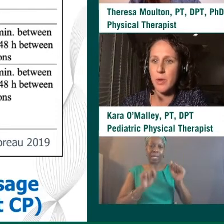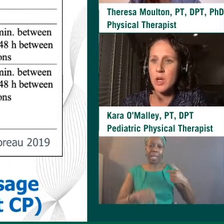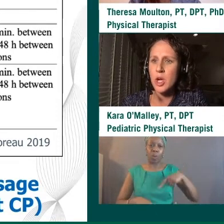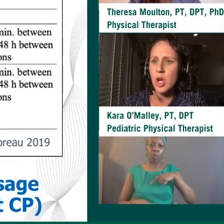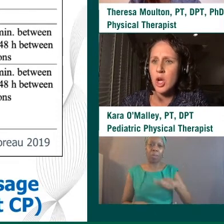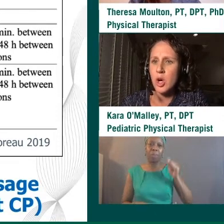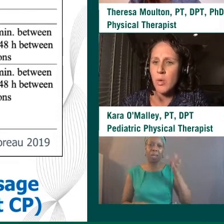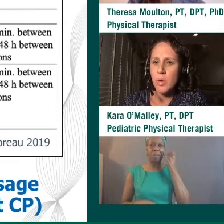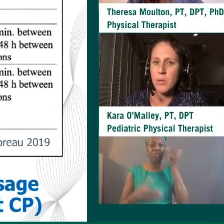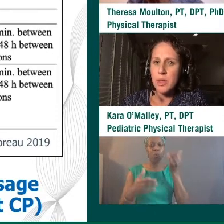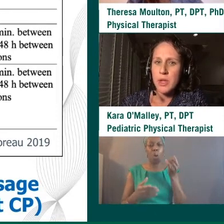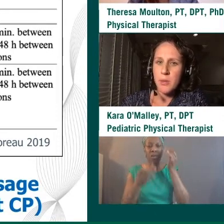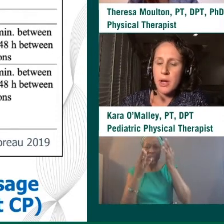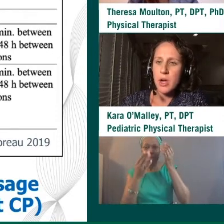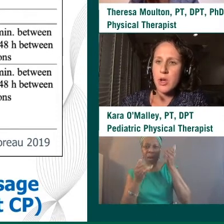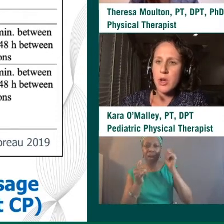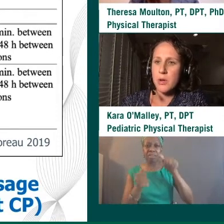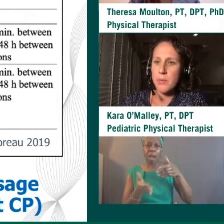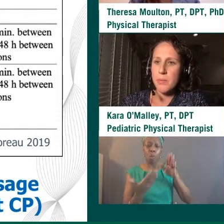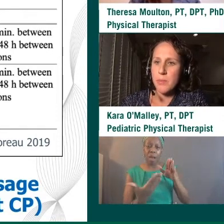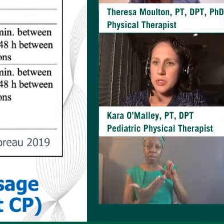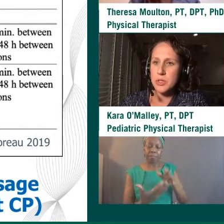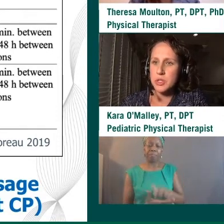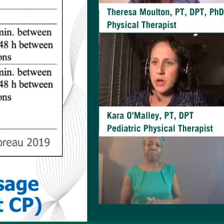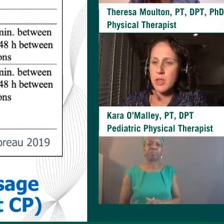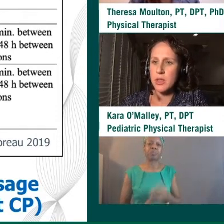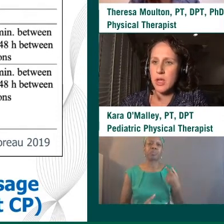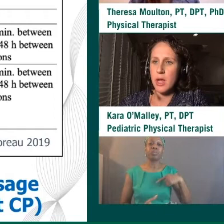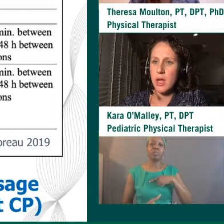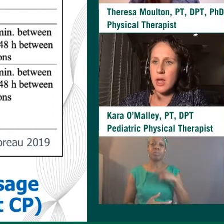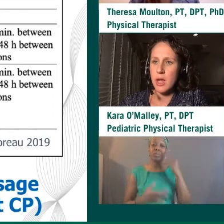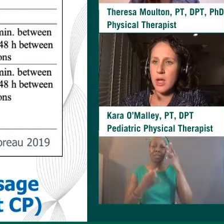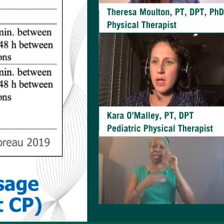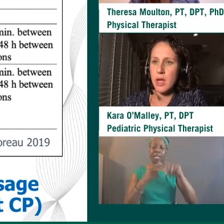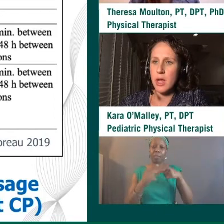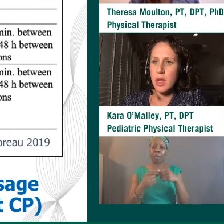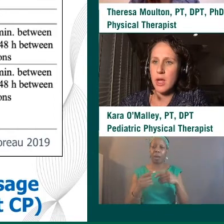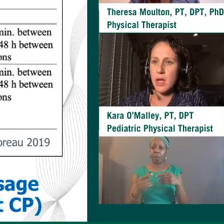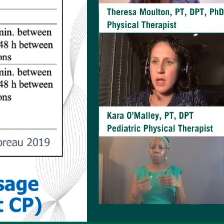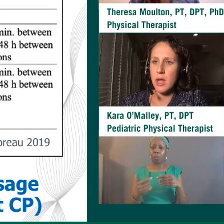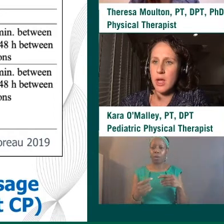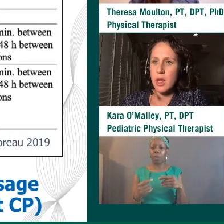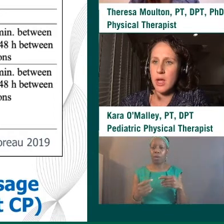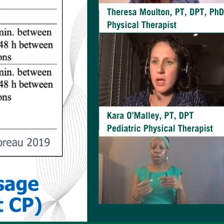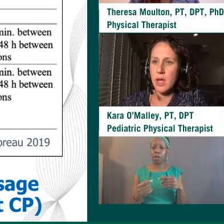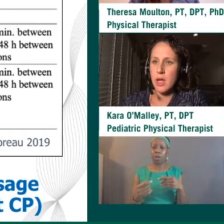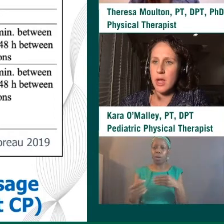When we think about muscle strength and power oftentimes what we're thinking about